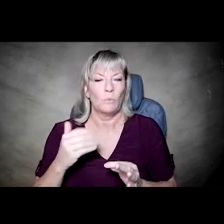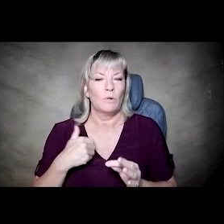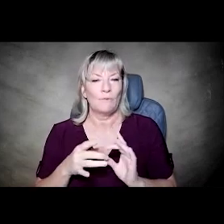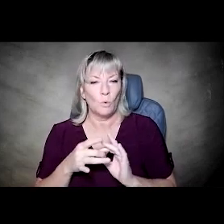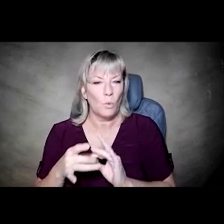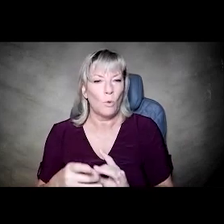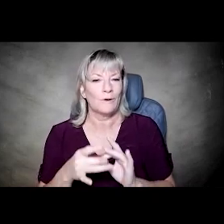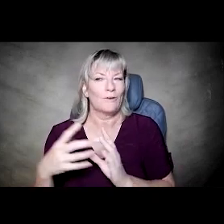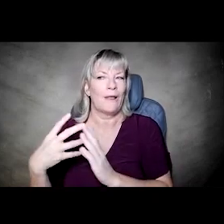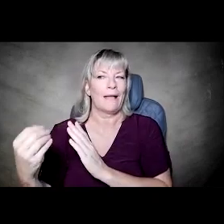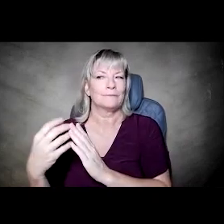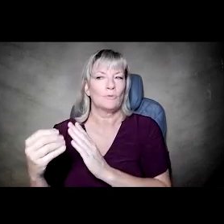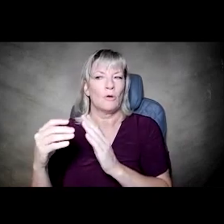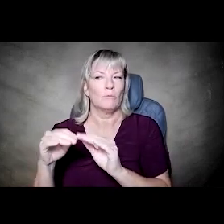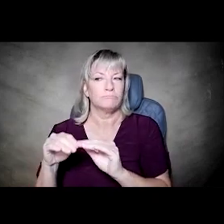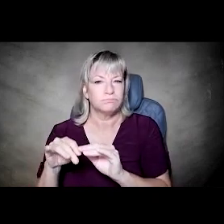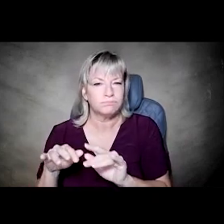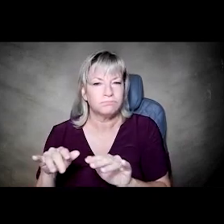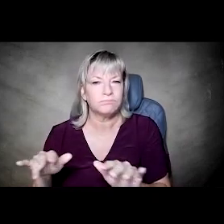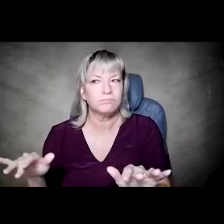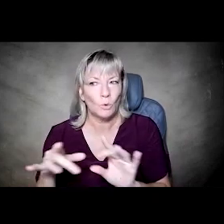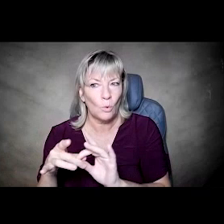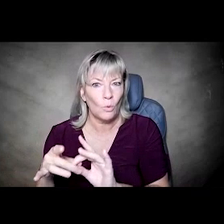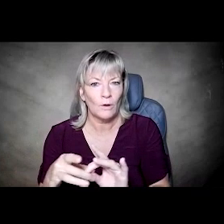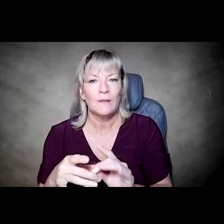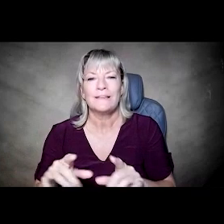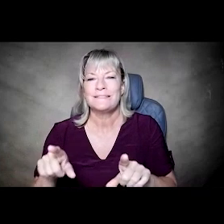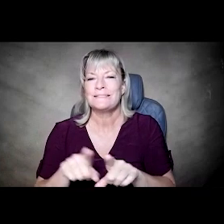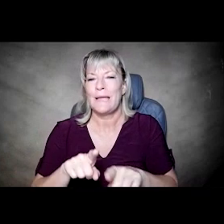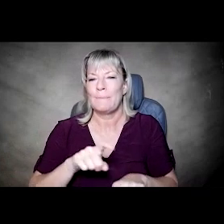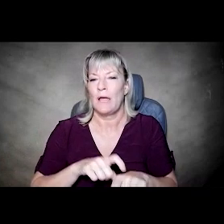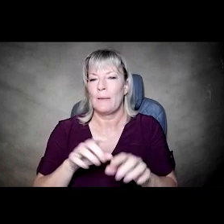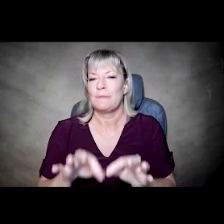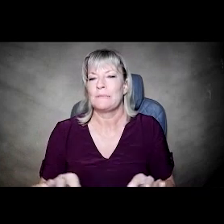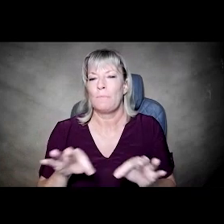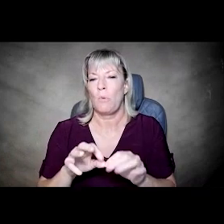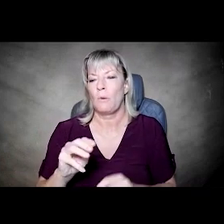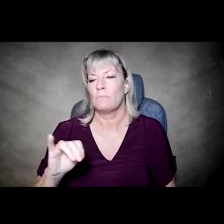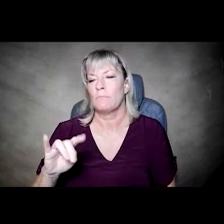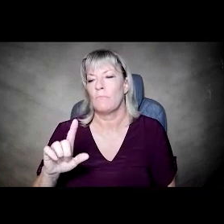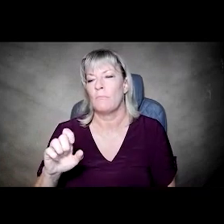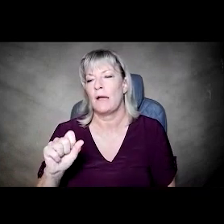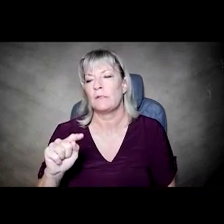we will do a coordinated external rollout that will coincide with key milestones,